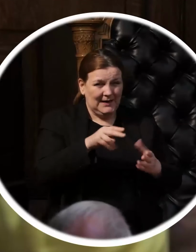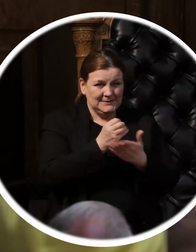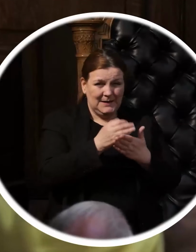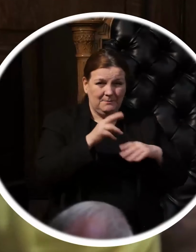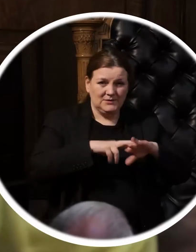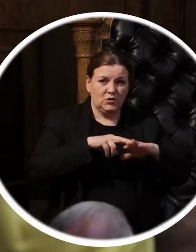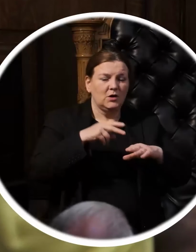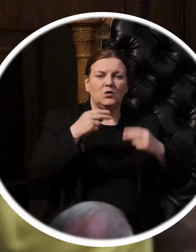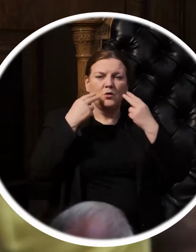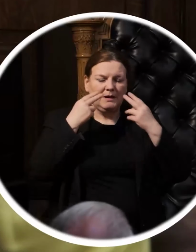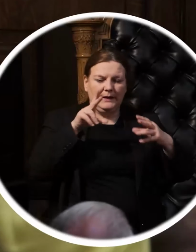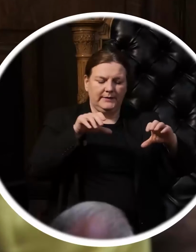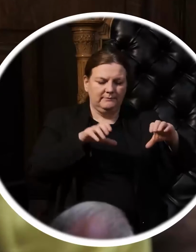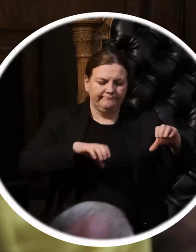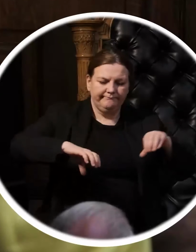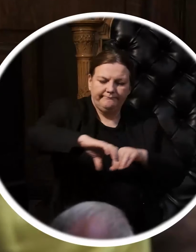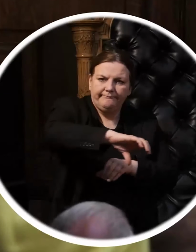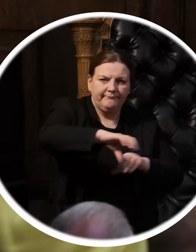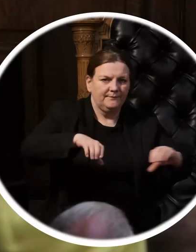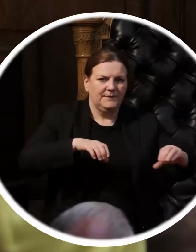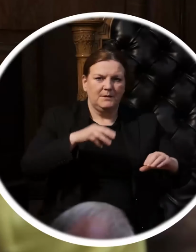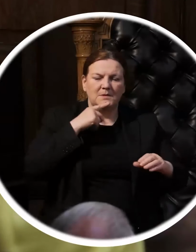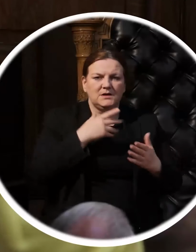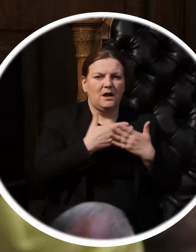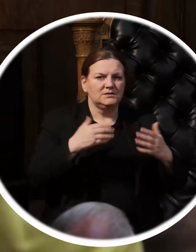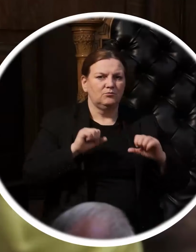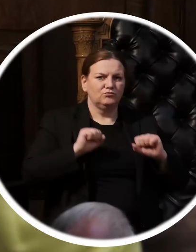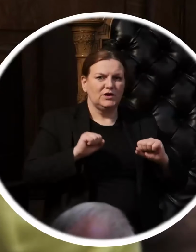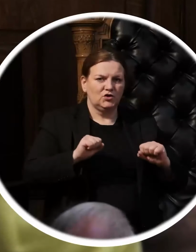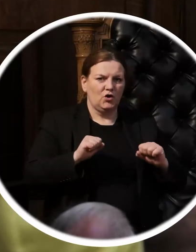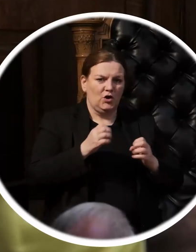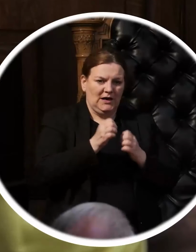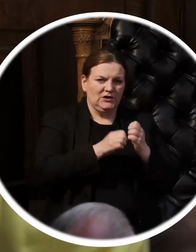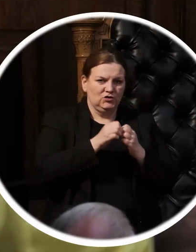But essentially what was happening is there was enormous pressure on engines